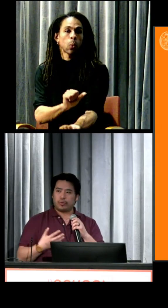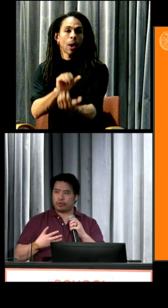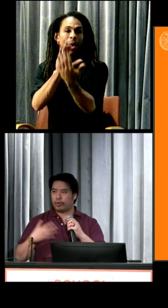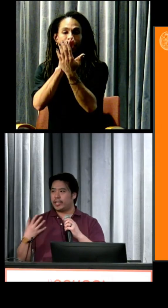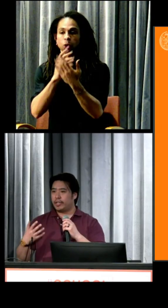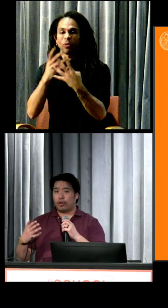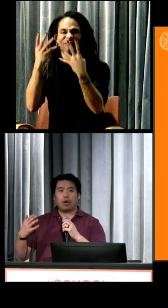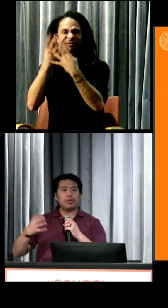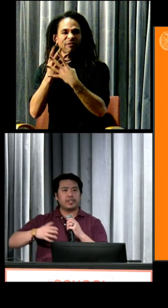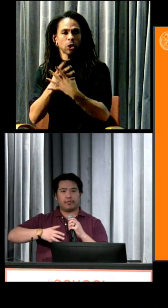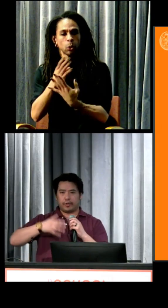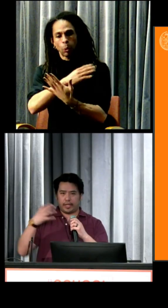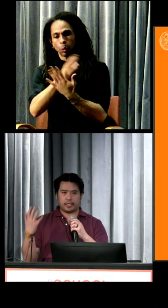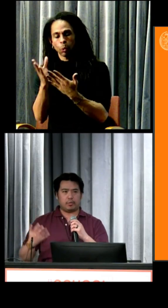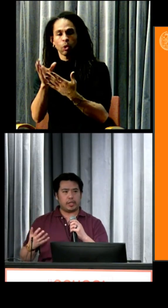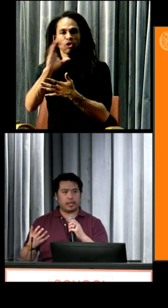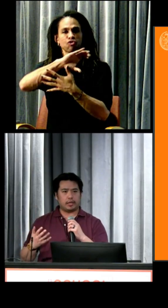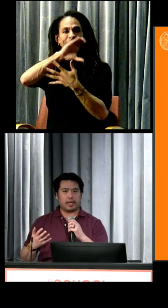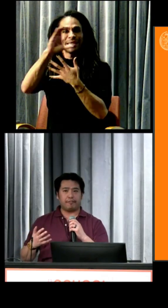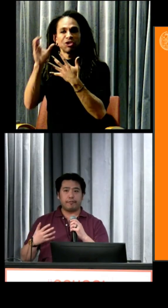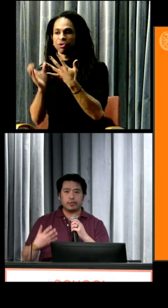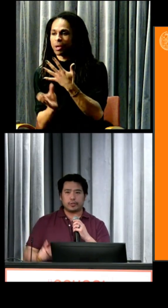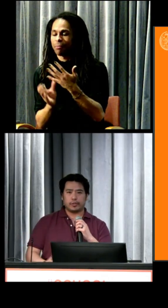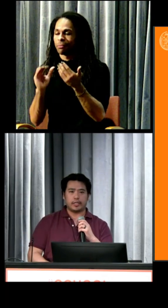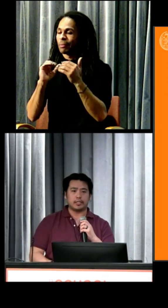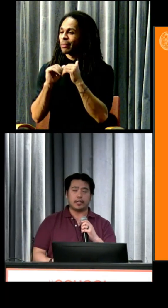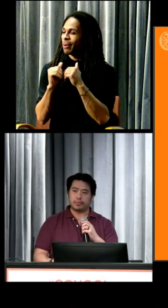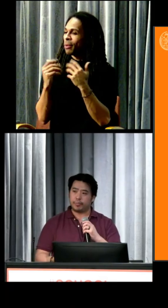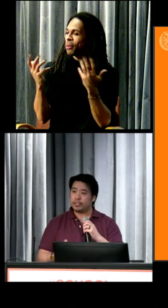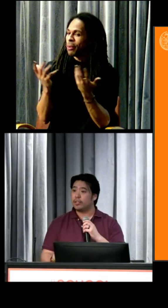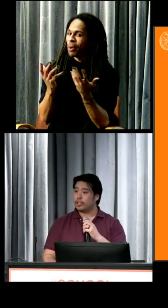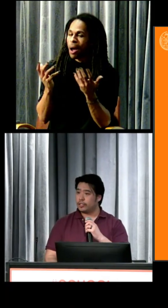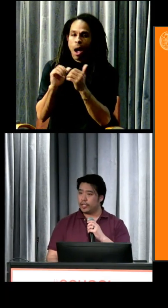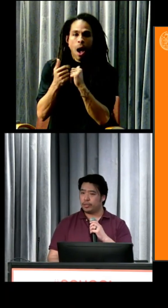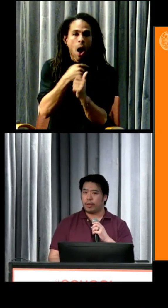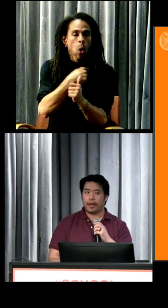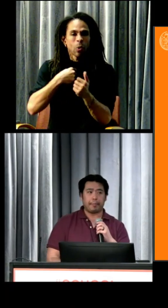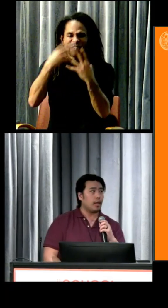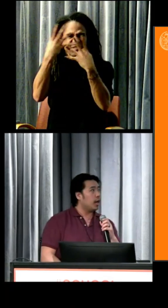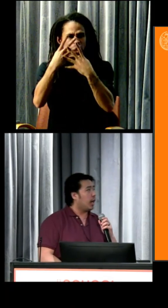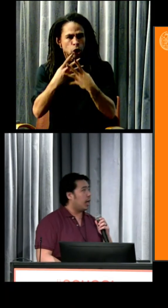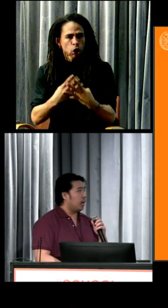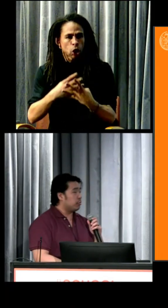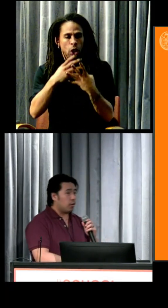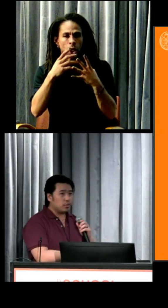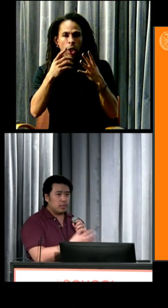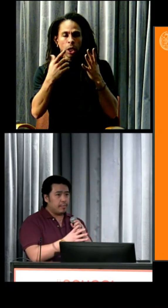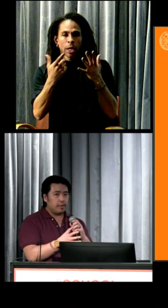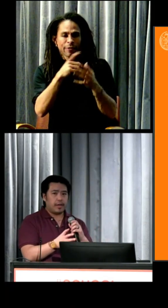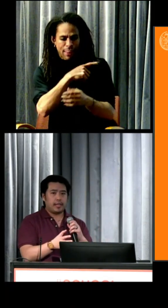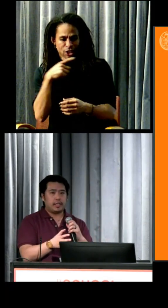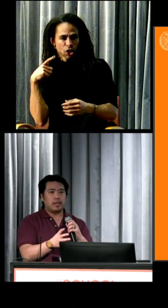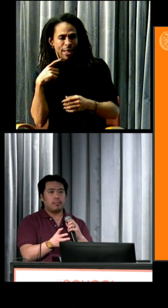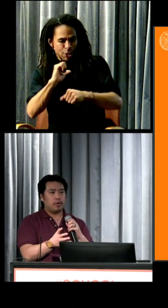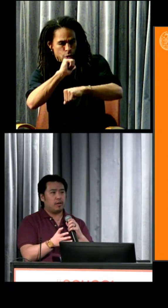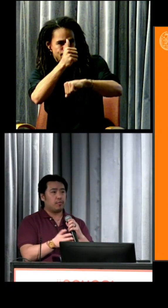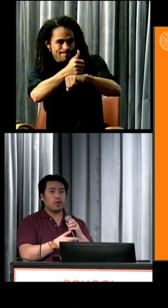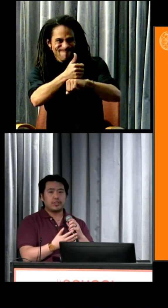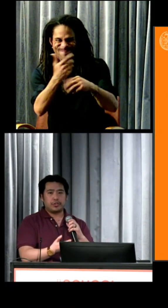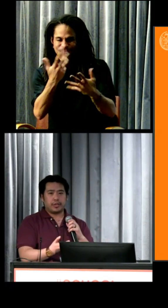This is our last type of user testing that we really did to make sure that this data was coming through for people.